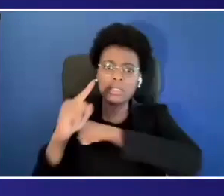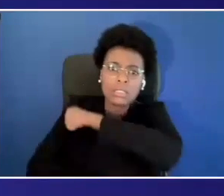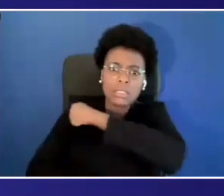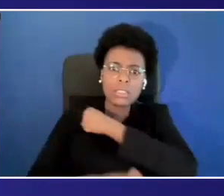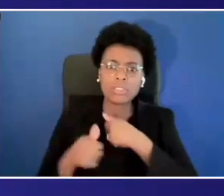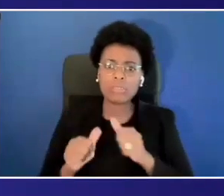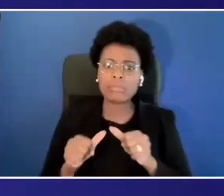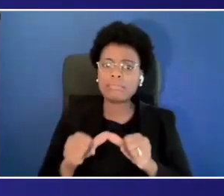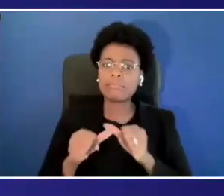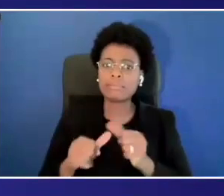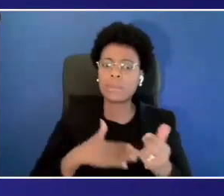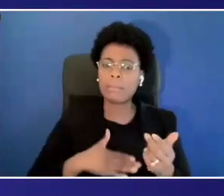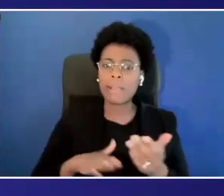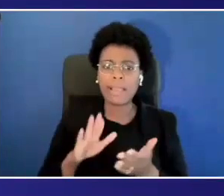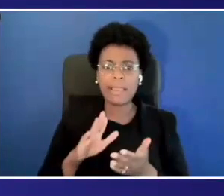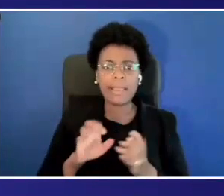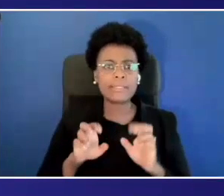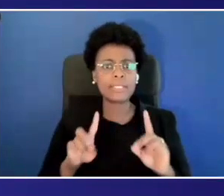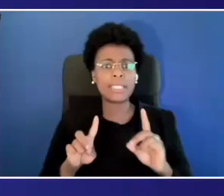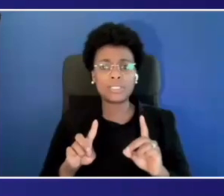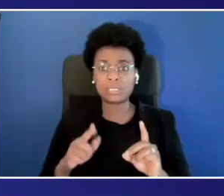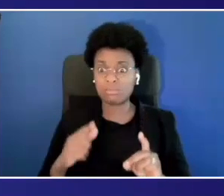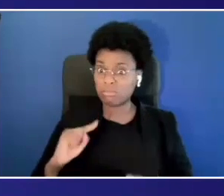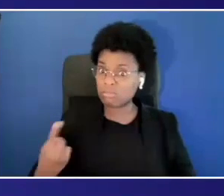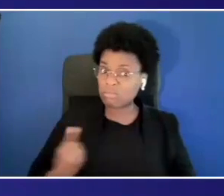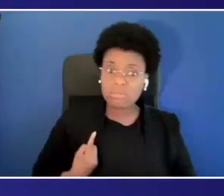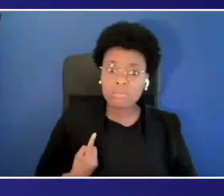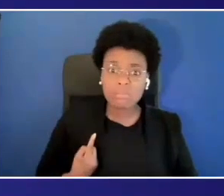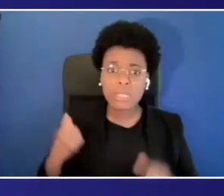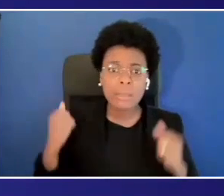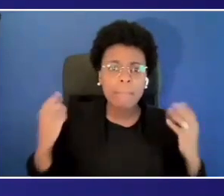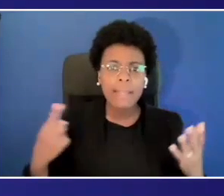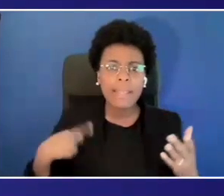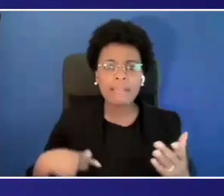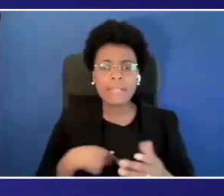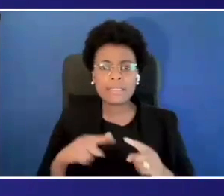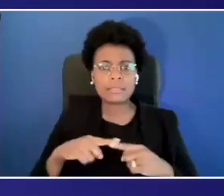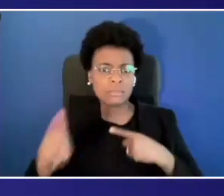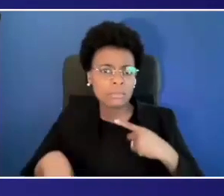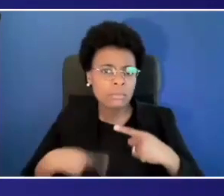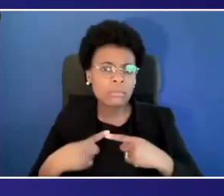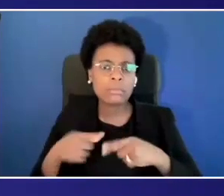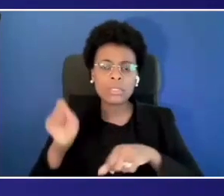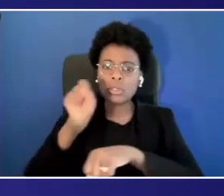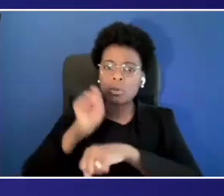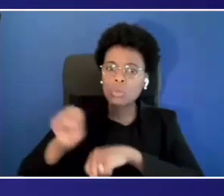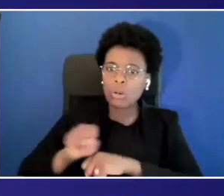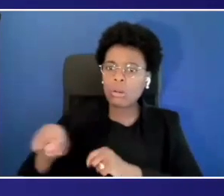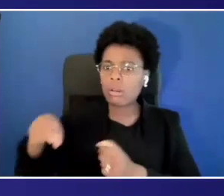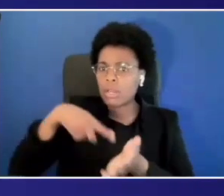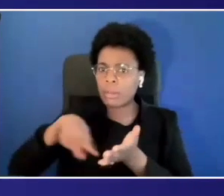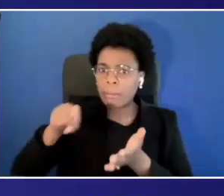And I'm not far from alone. Many of us are in the same cycle working hard making payments and watching the balance climb.